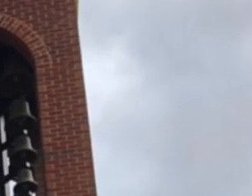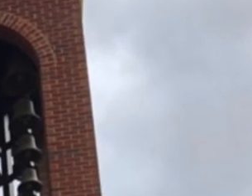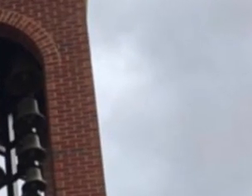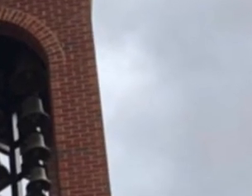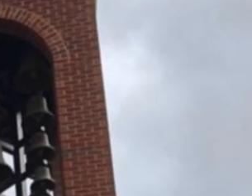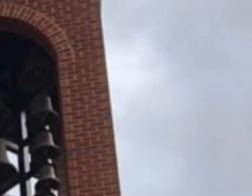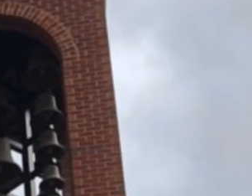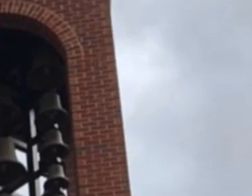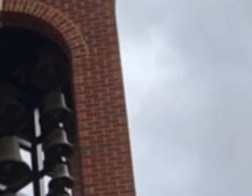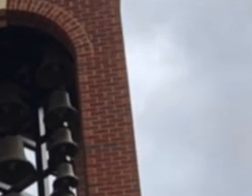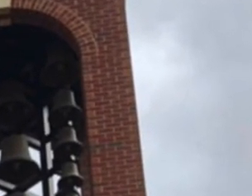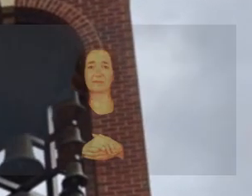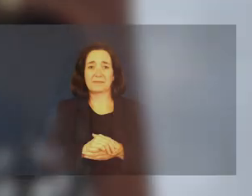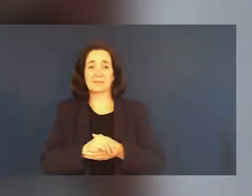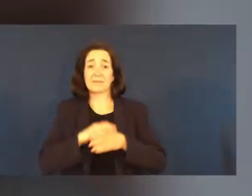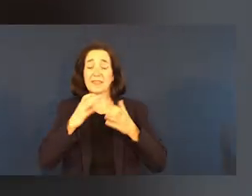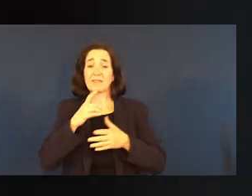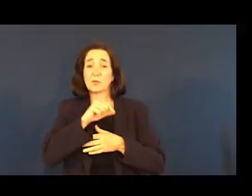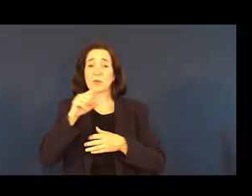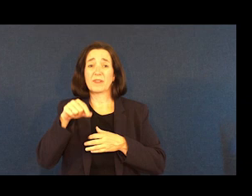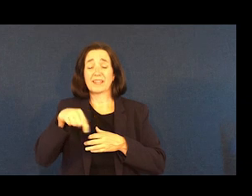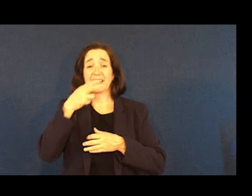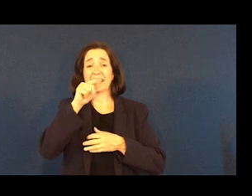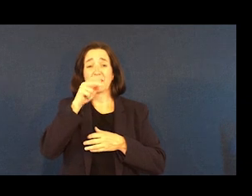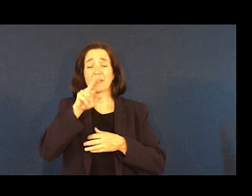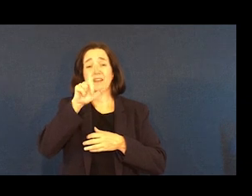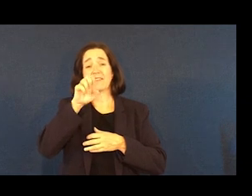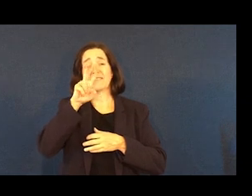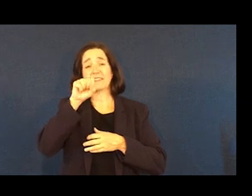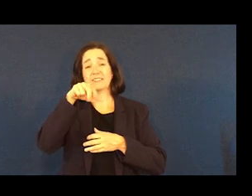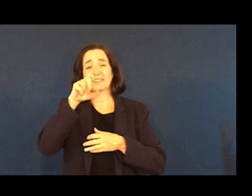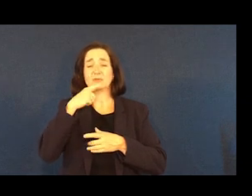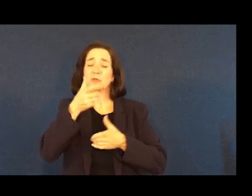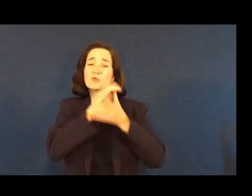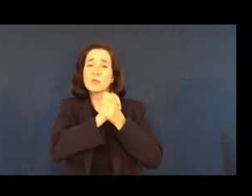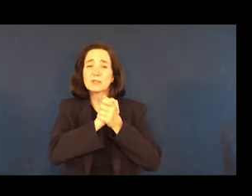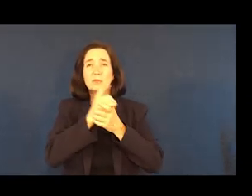Hey, Class of 2020. This is Heather Laveck here, just saying congratulations. What an amazing accomplishment you've just achieved.